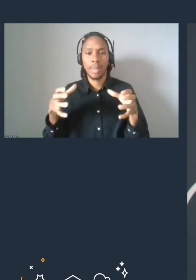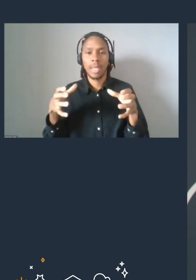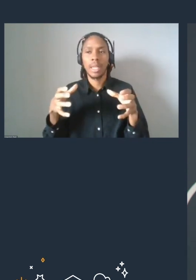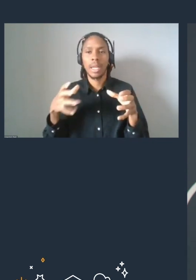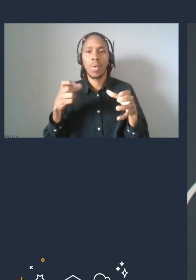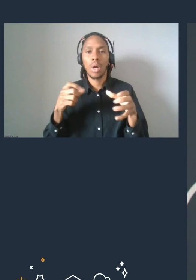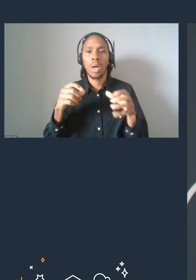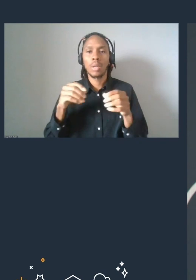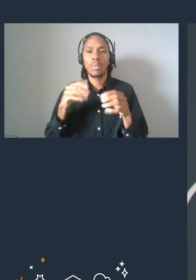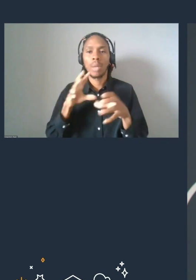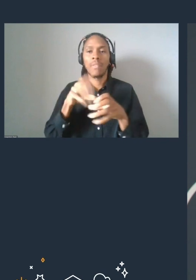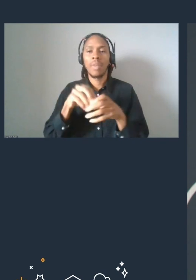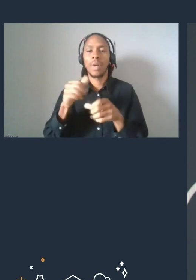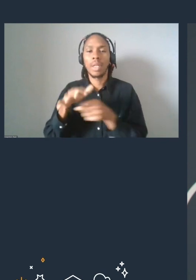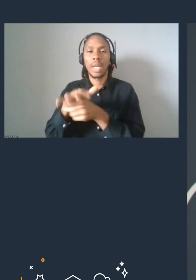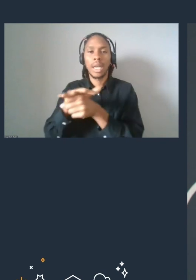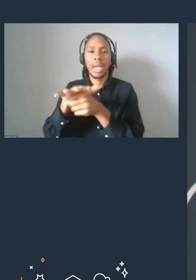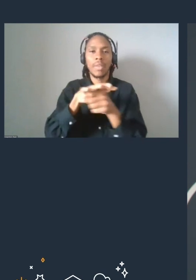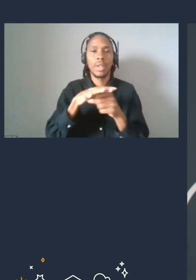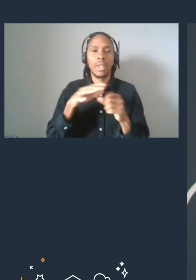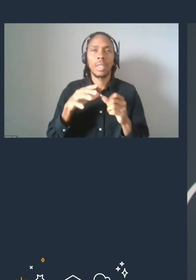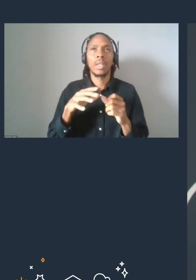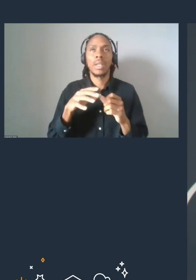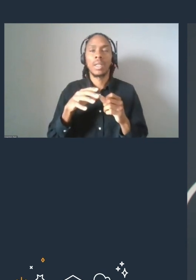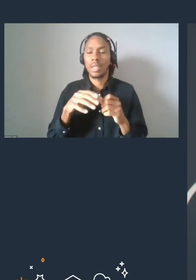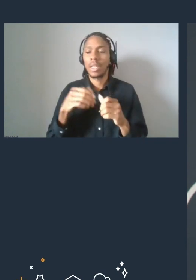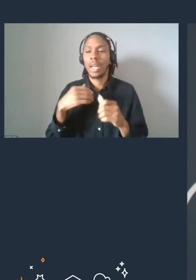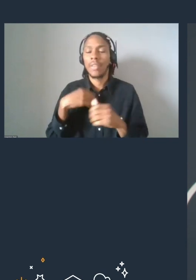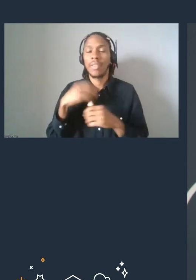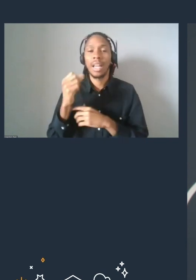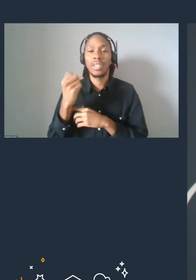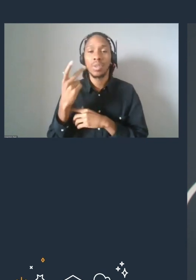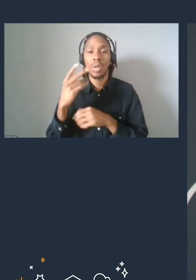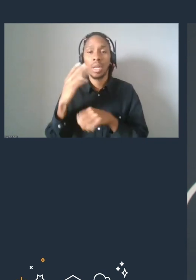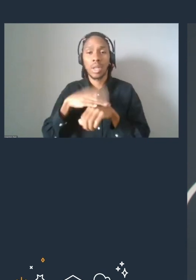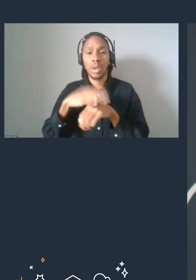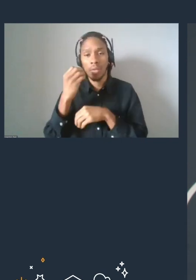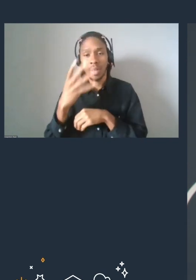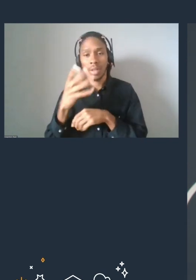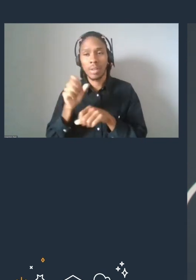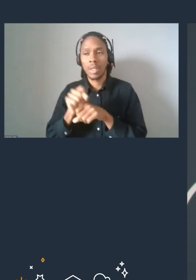But, you know, do leverage the S3 event notifications, have it triggered to a Lambda function,